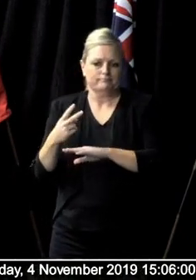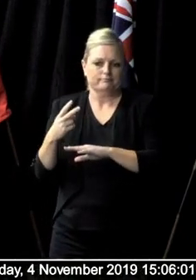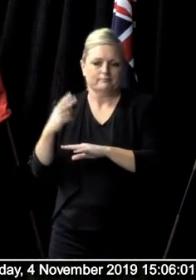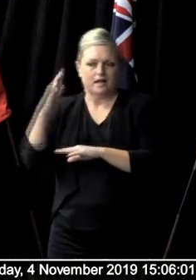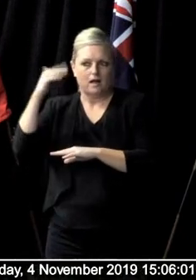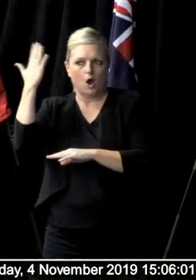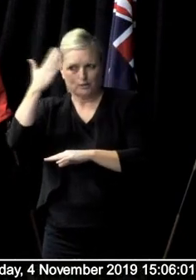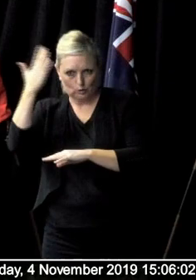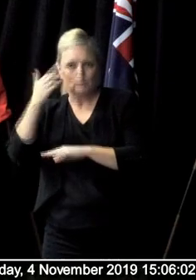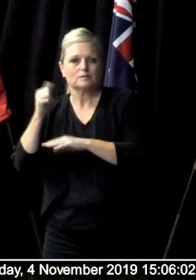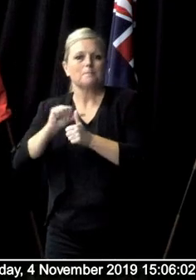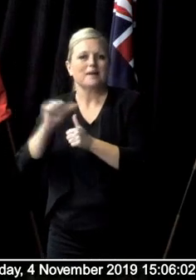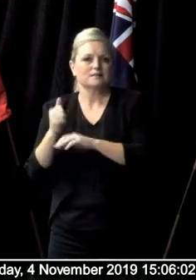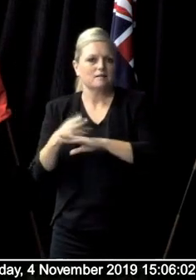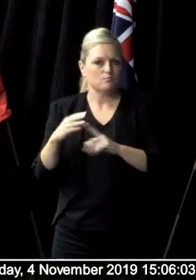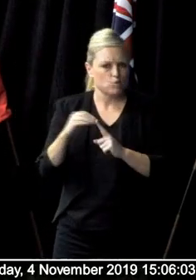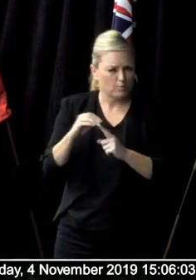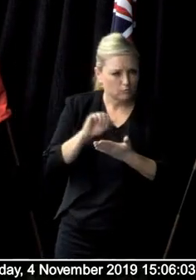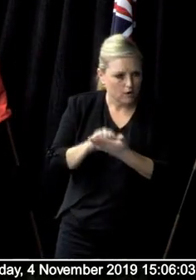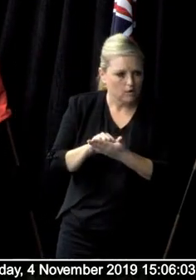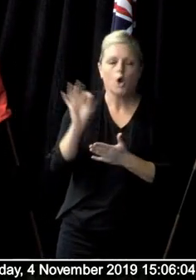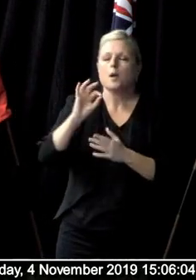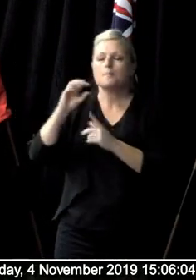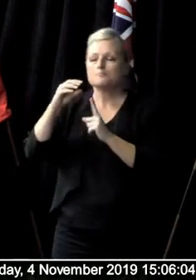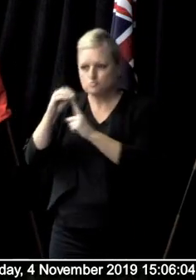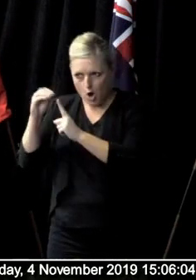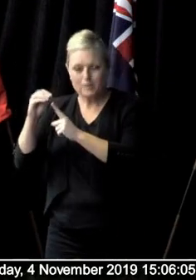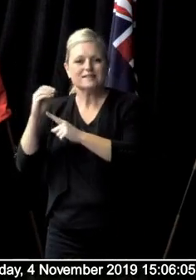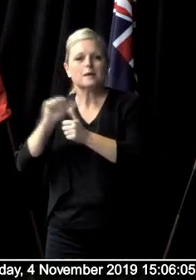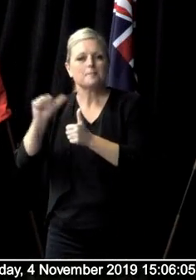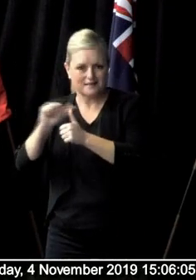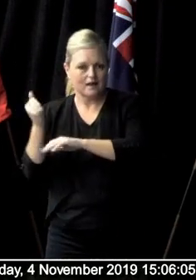That’s right. That’s the commencement of your observations? Yes. What’s happening despite that?